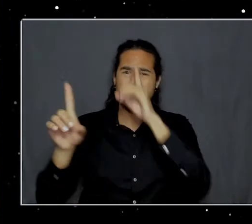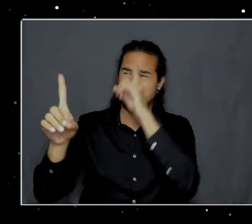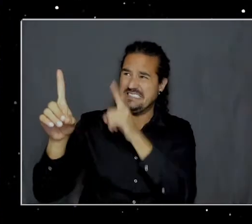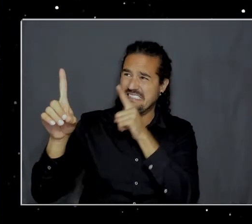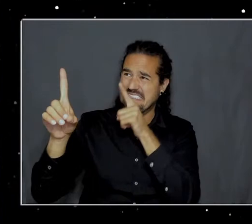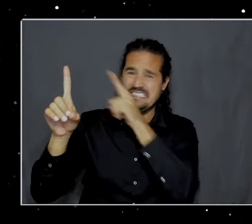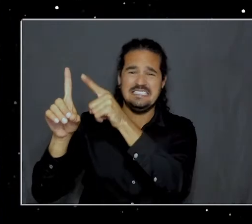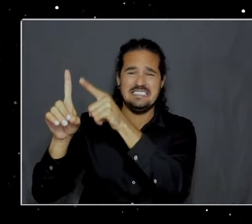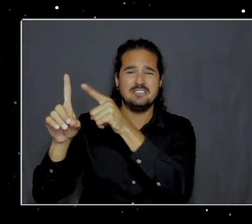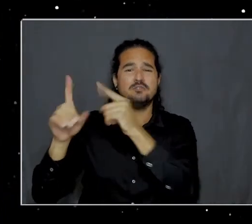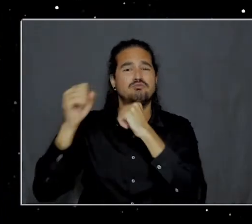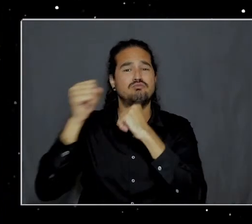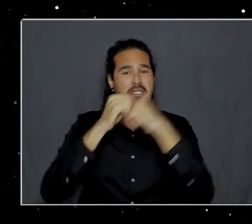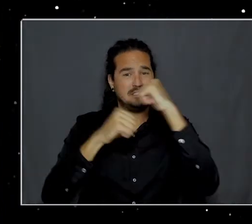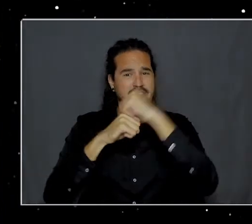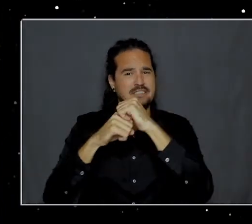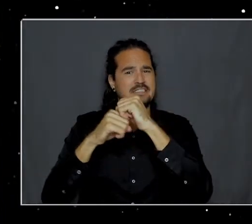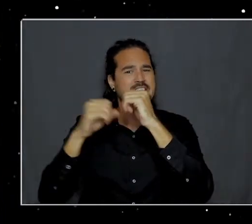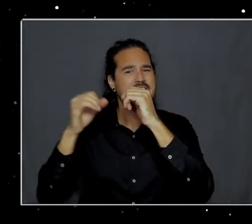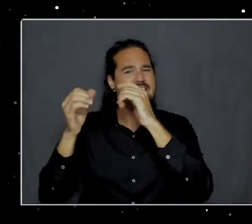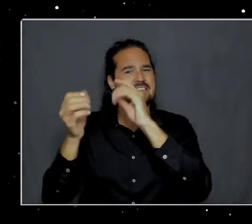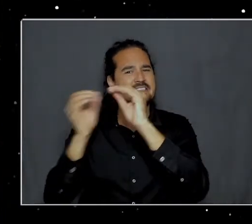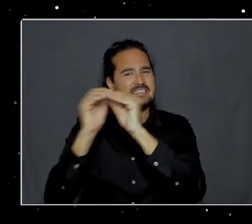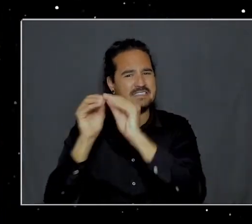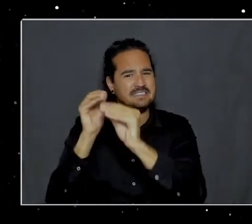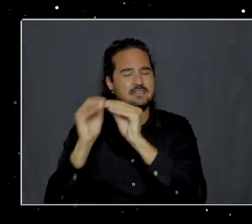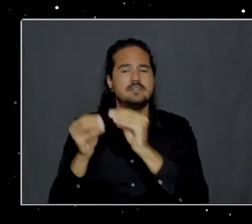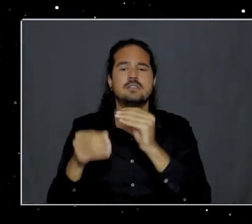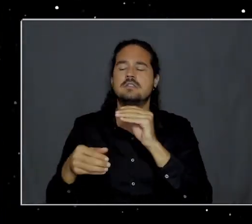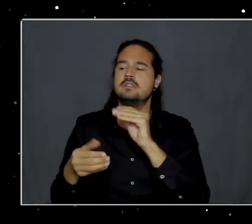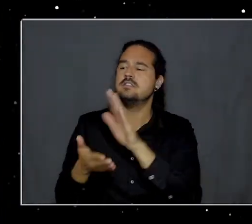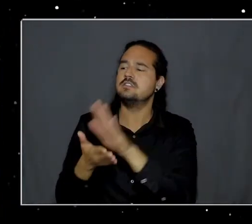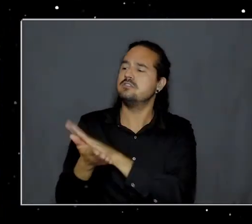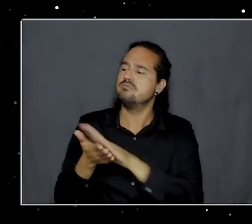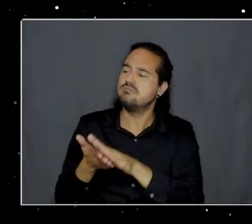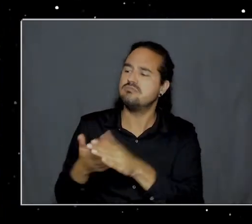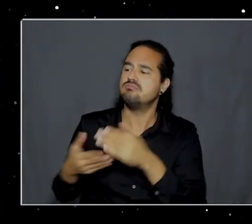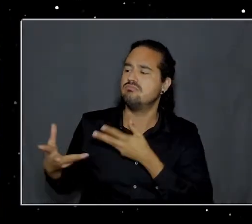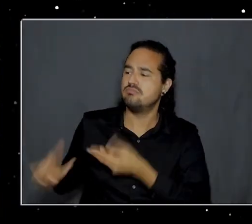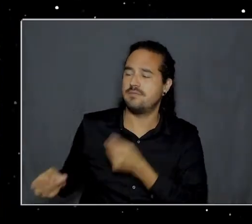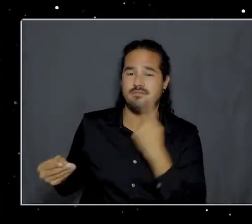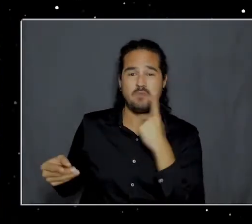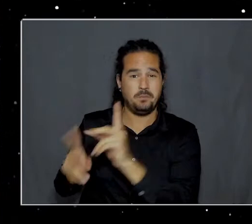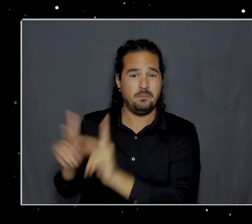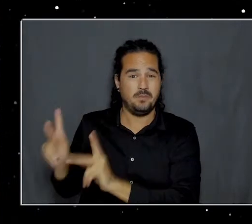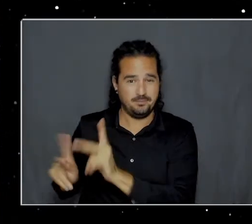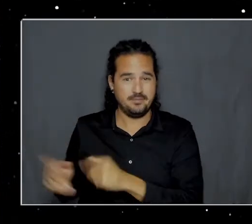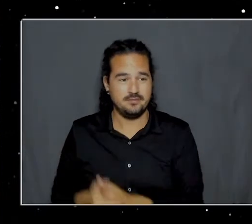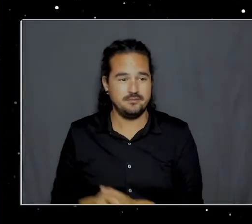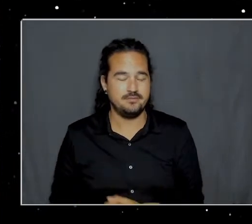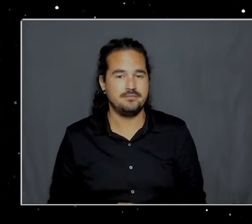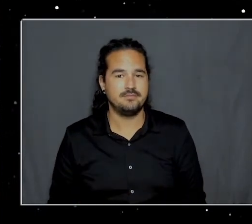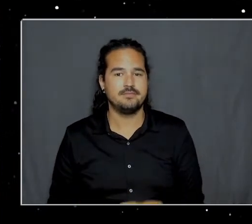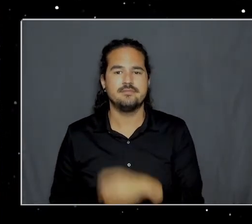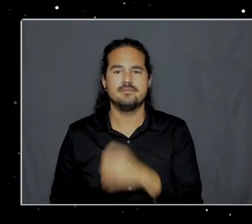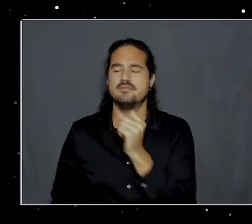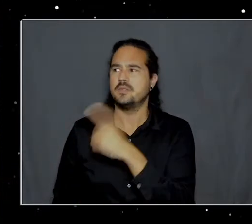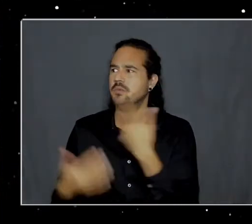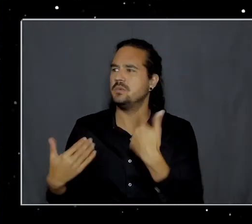STRUCTURES IN PLACE. SO LET'S FOCUS IN ON THOSE STRUCTURES, AND BE GRACIOUS TO